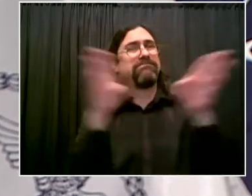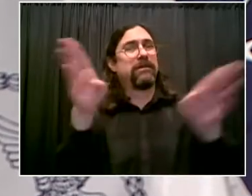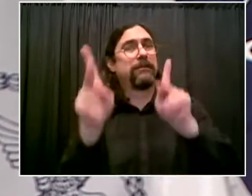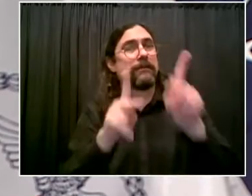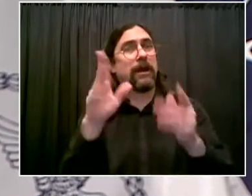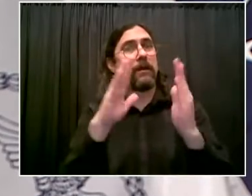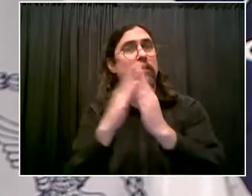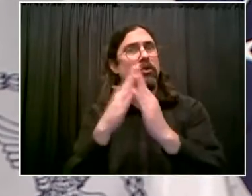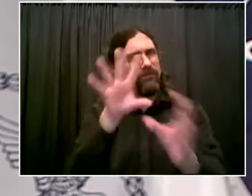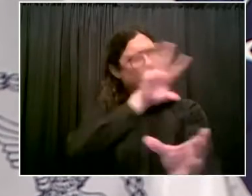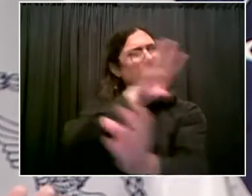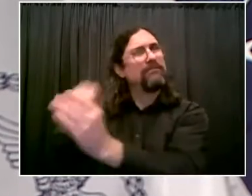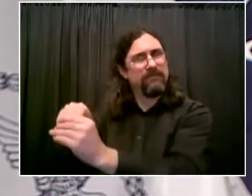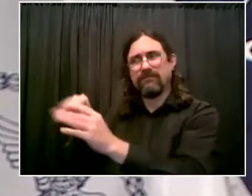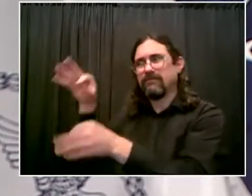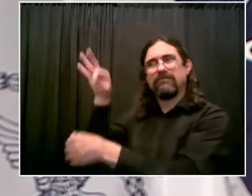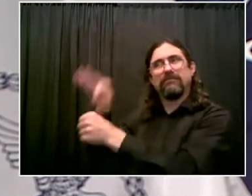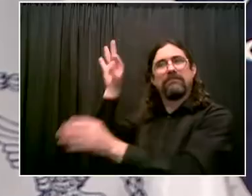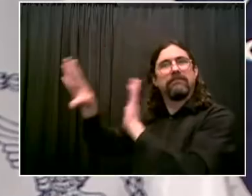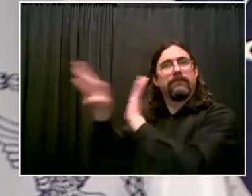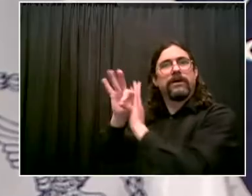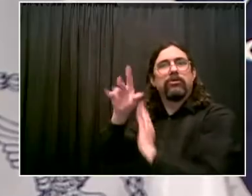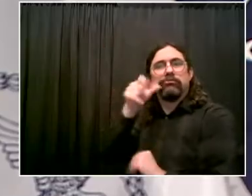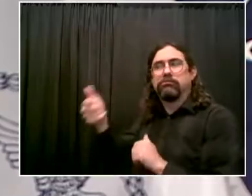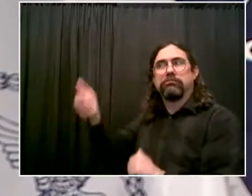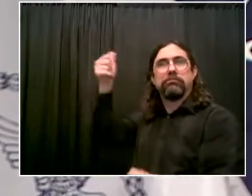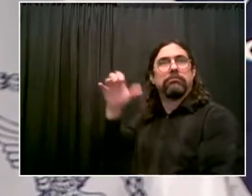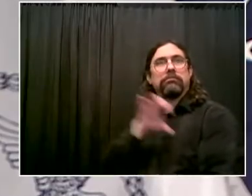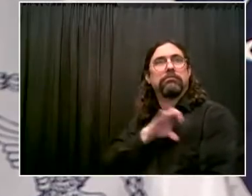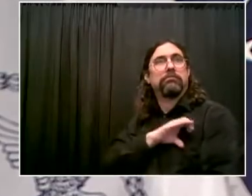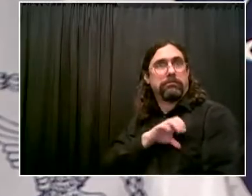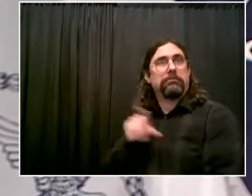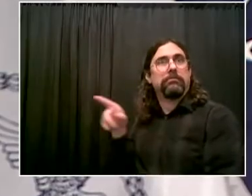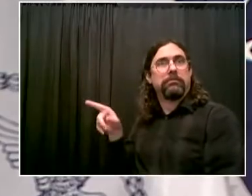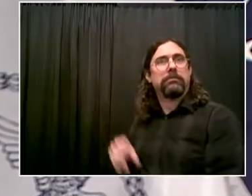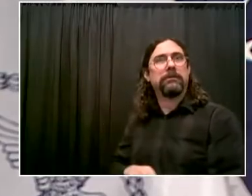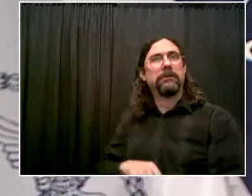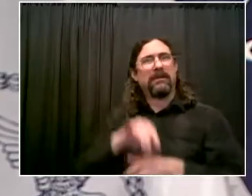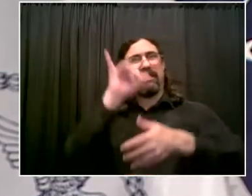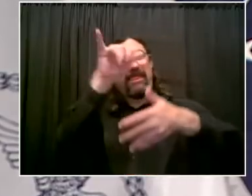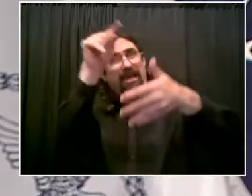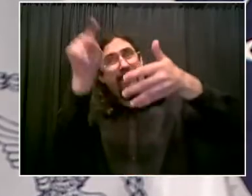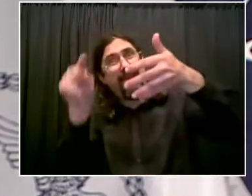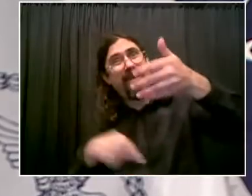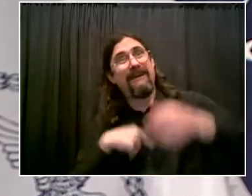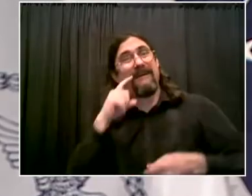PIECES, ONE AFTER ANOTHER OUR FUNDAMENTAL CHANGE AND TH EY WILL HAVE HUGE POSITIVE RILPPE EFFECTS AND